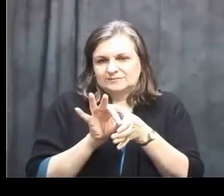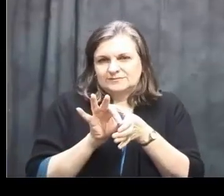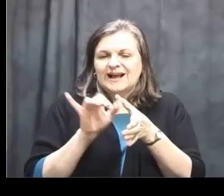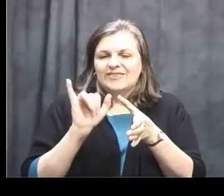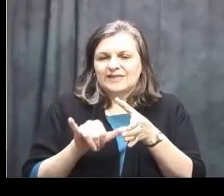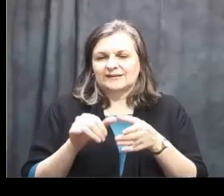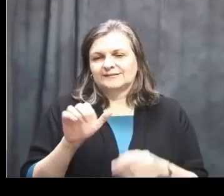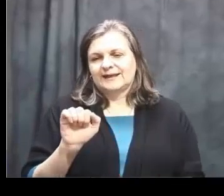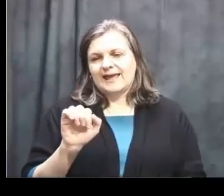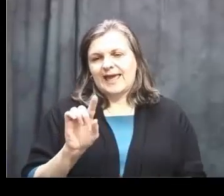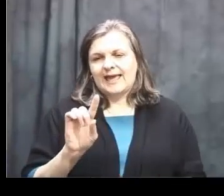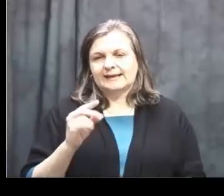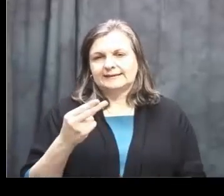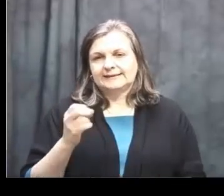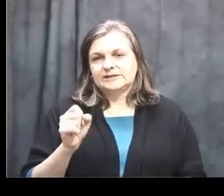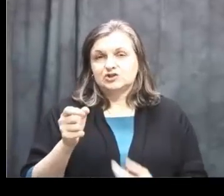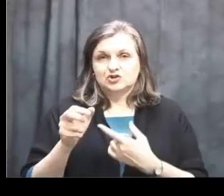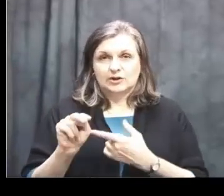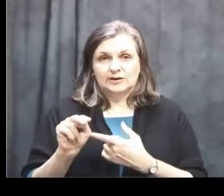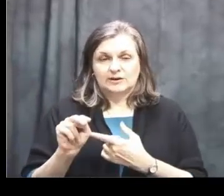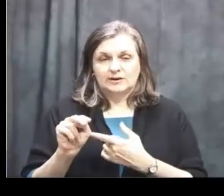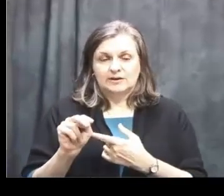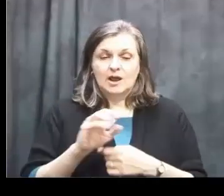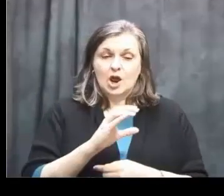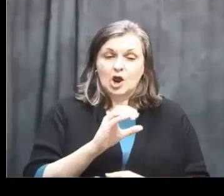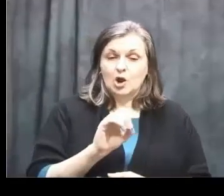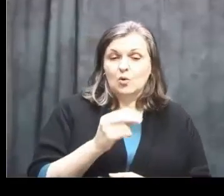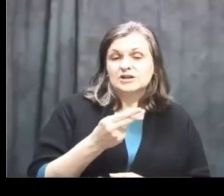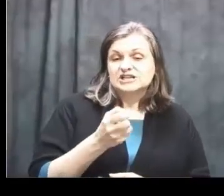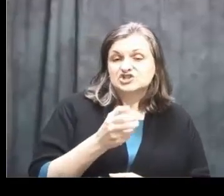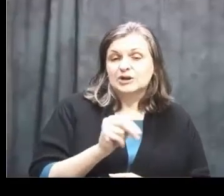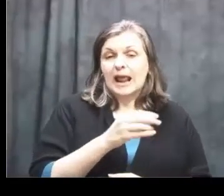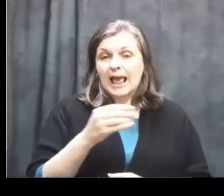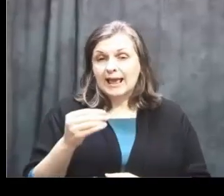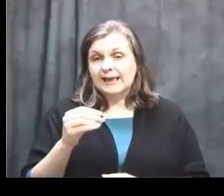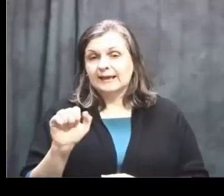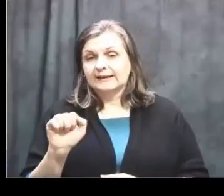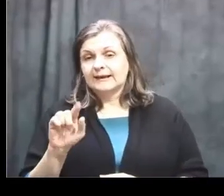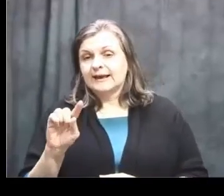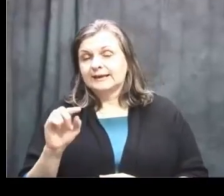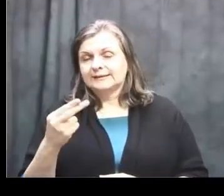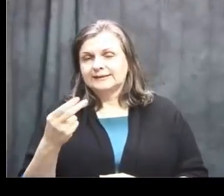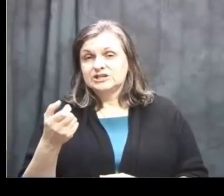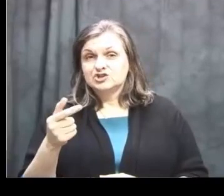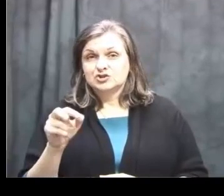so this process of cohesion and adhesion with the xylem